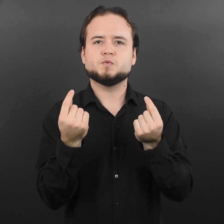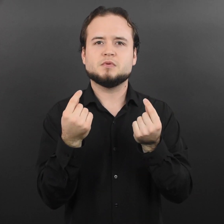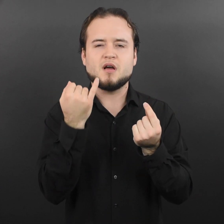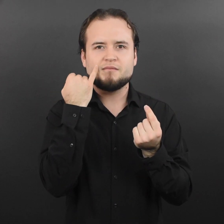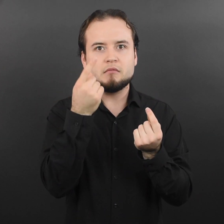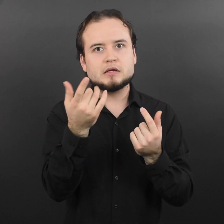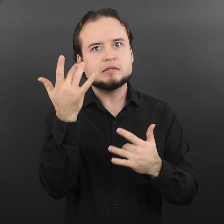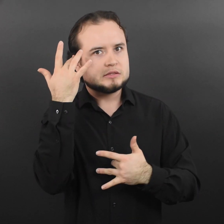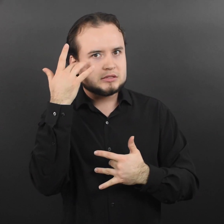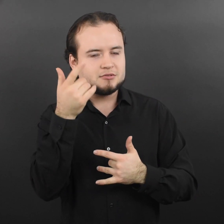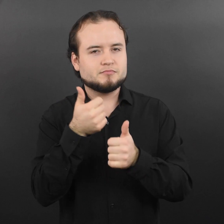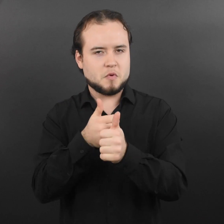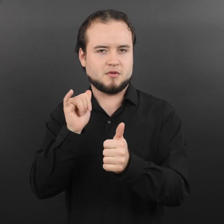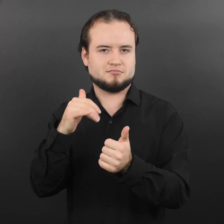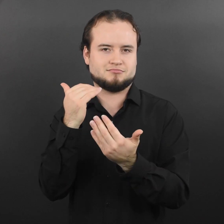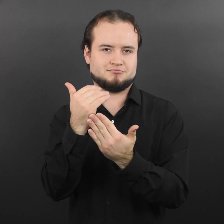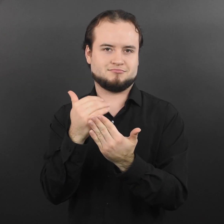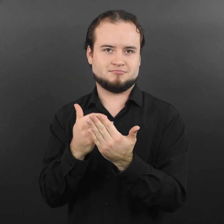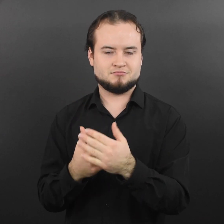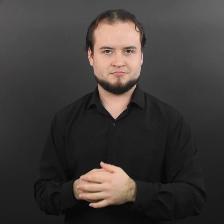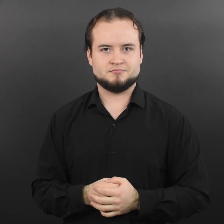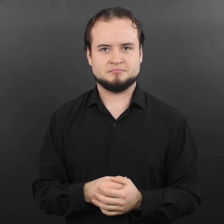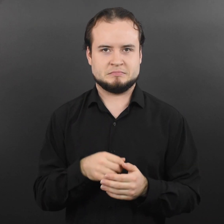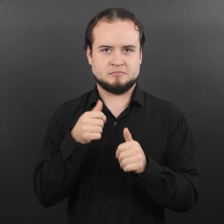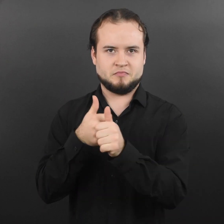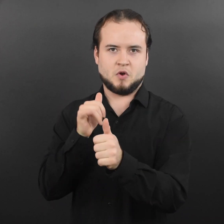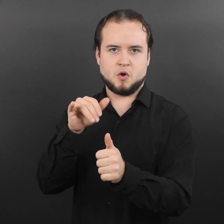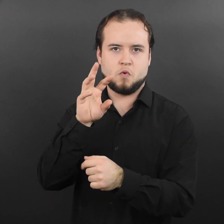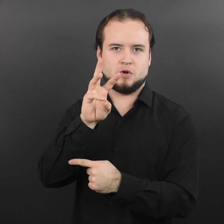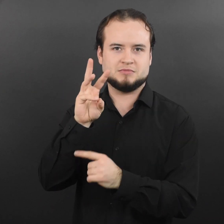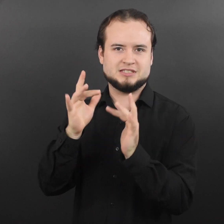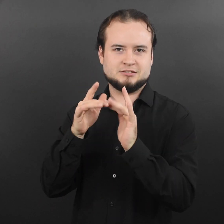If you have symptoms, contact a doctor or health care provider.